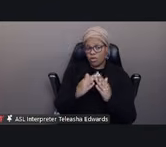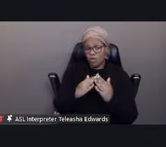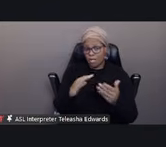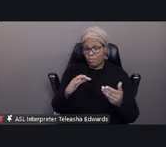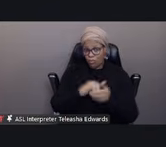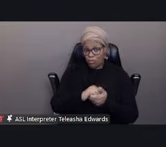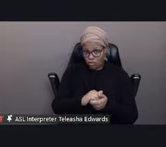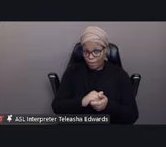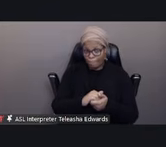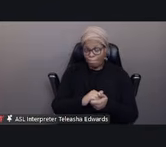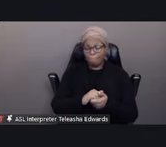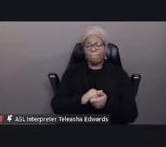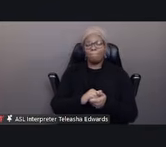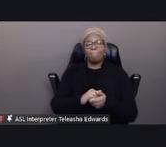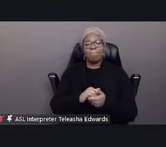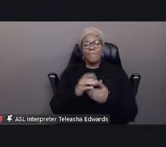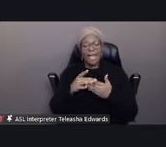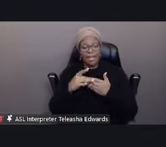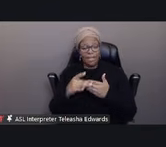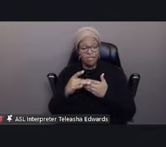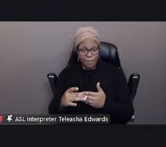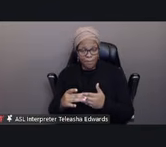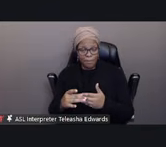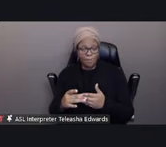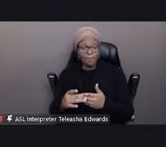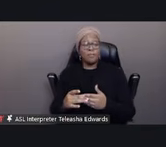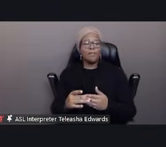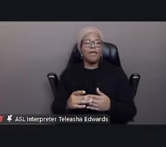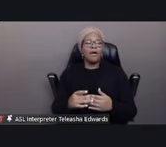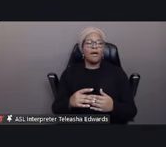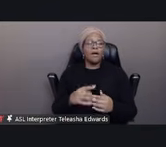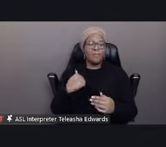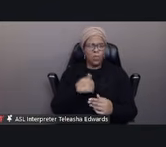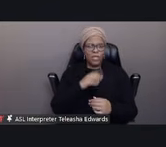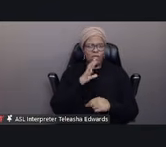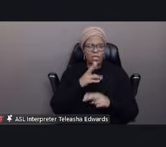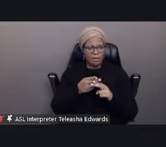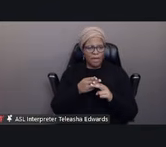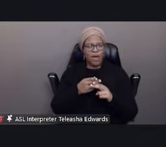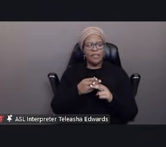um leadership and we talk uh we've talked about the fact that the governance is more